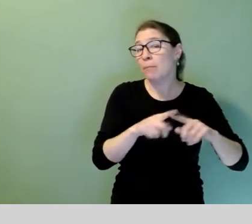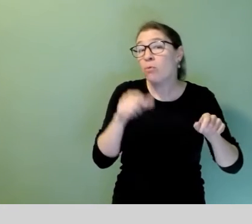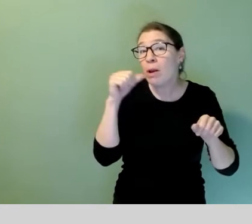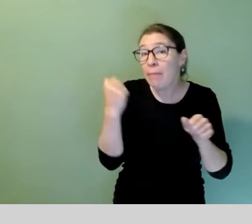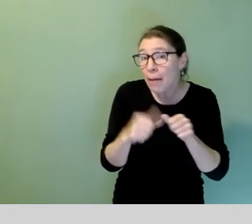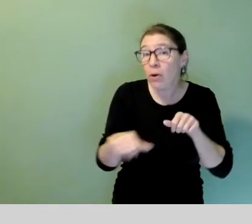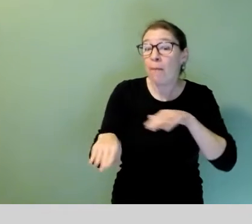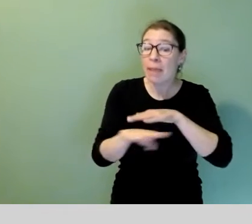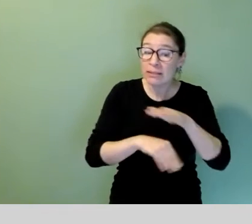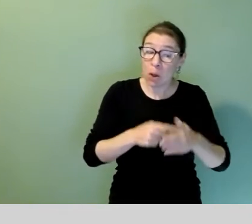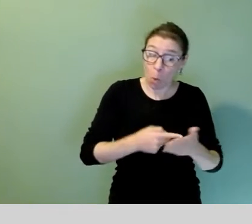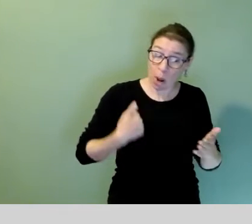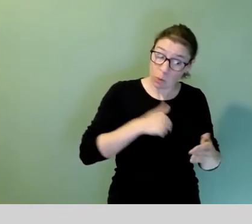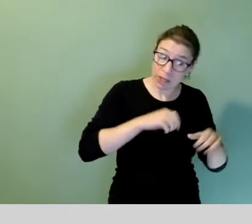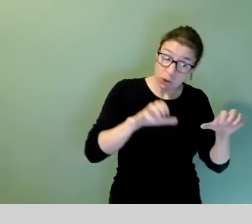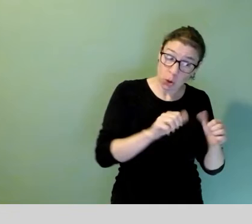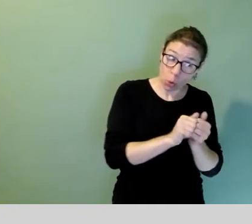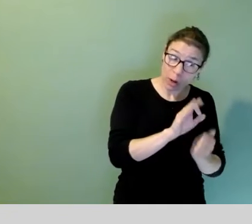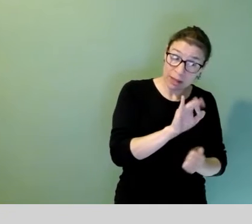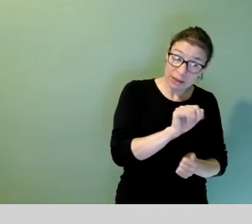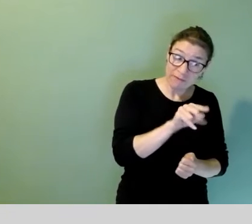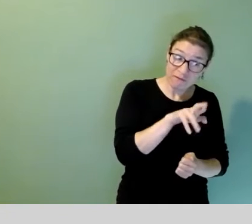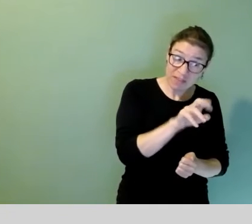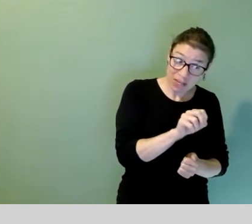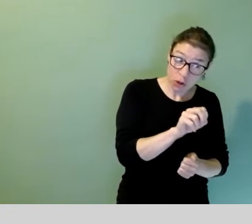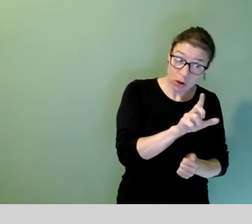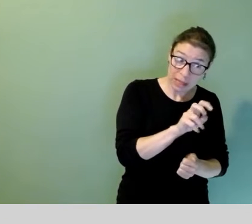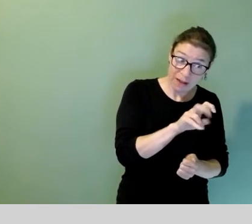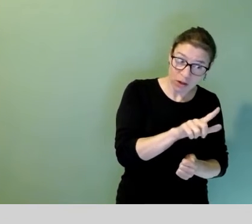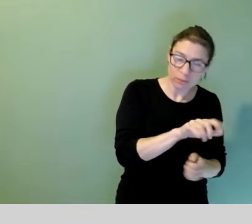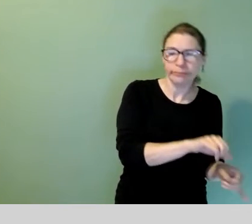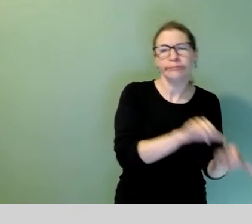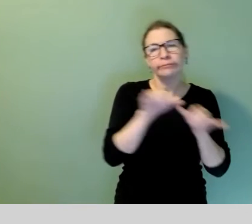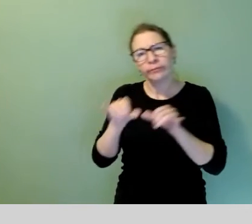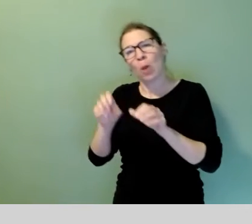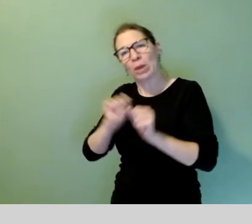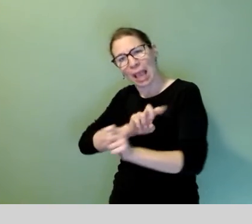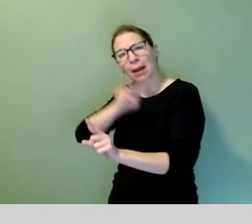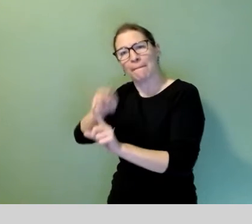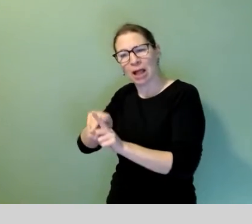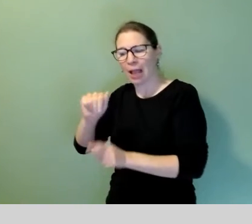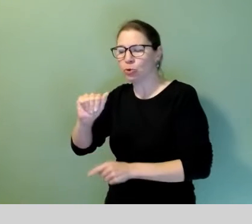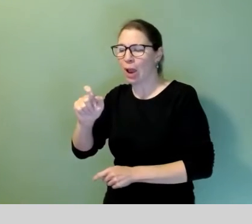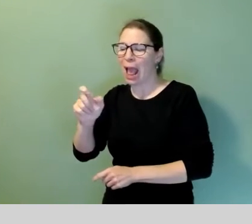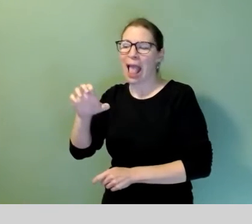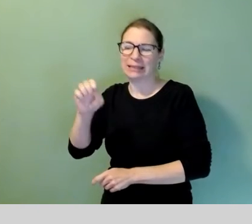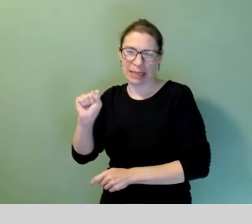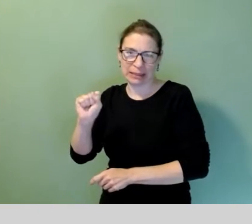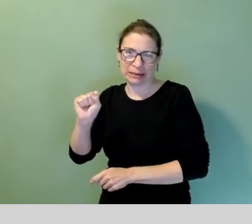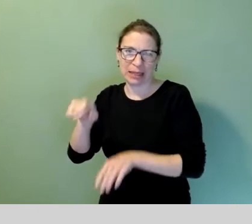that essentially what we do with figure level is also doable using access level plots,